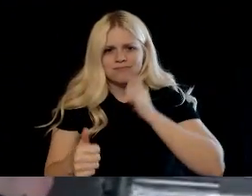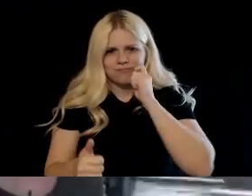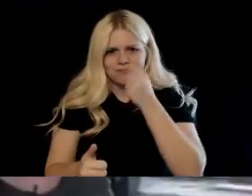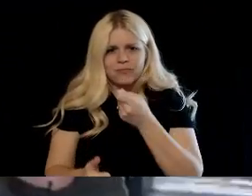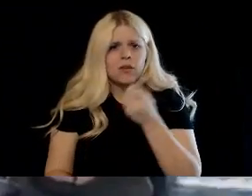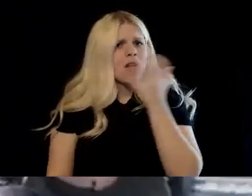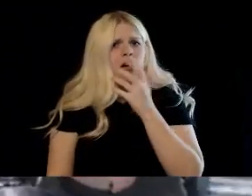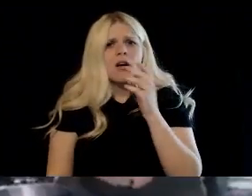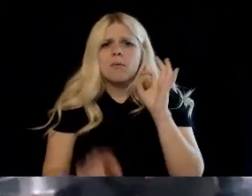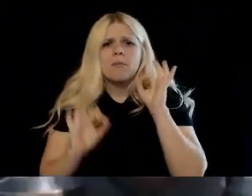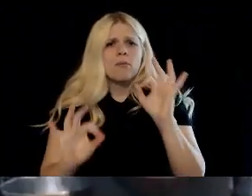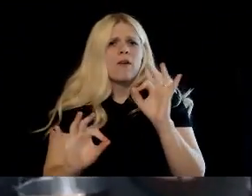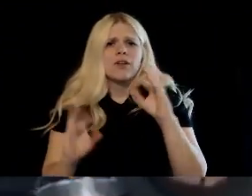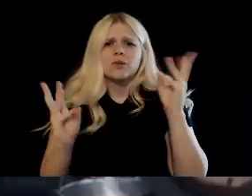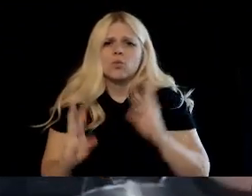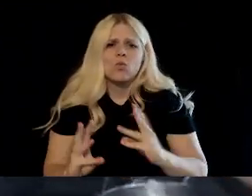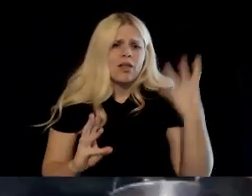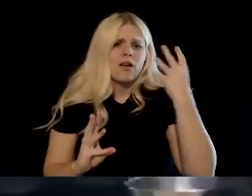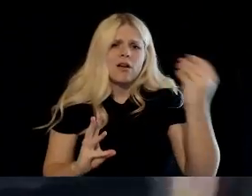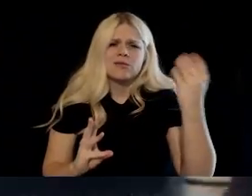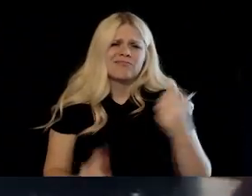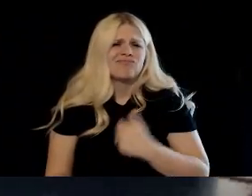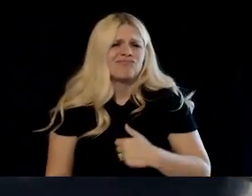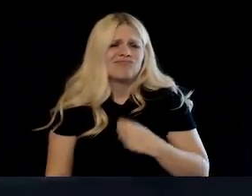So do you guys have any questions about Diego?